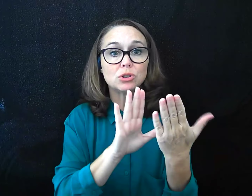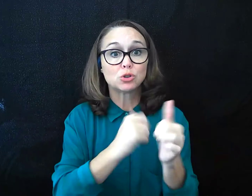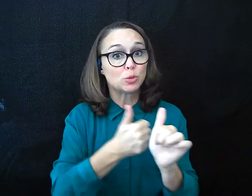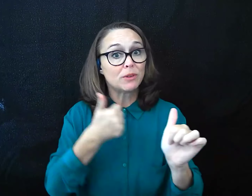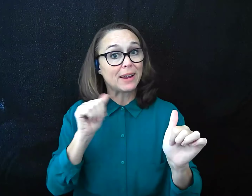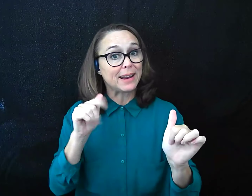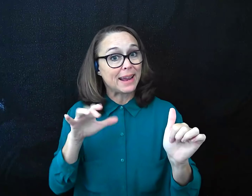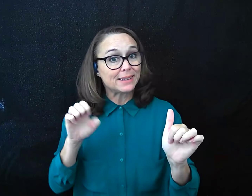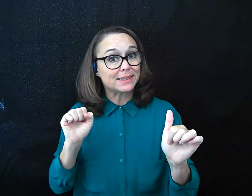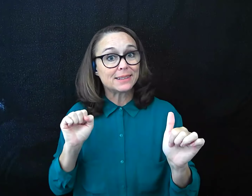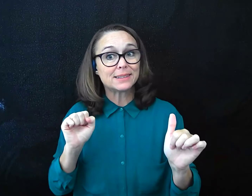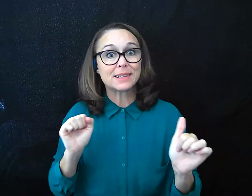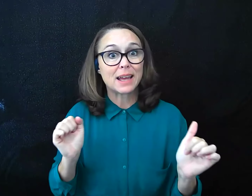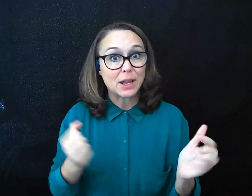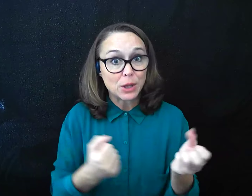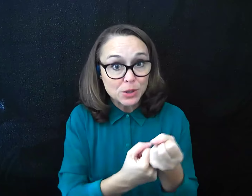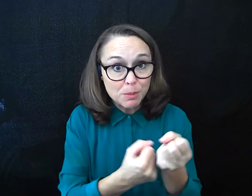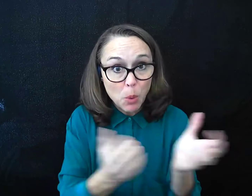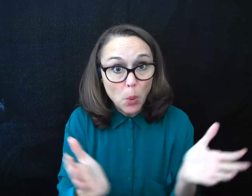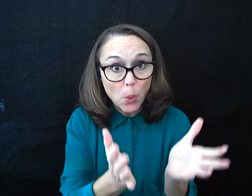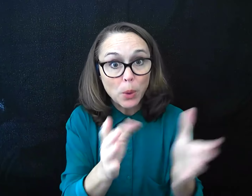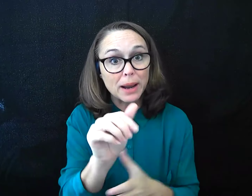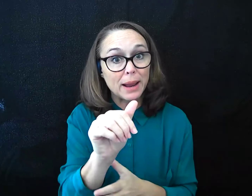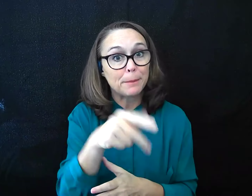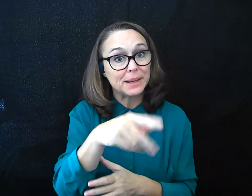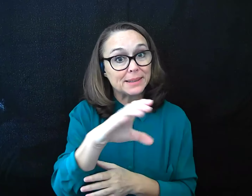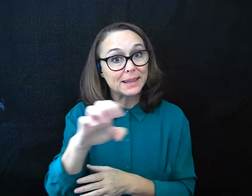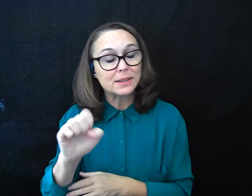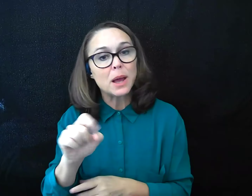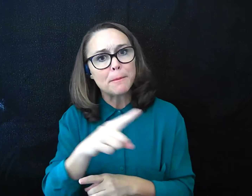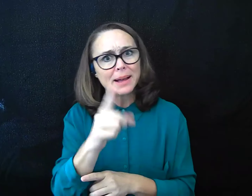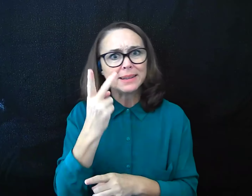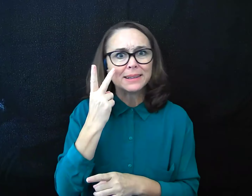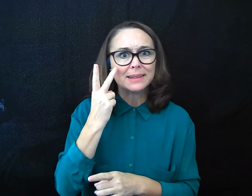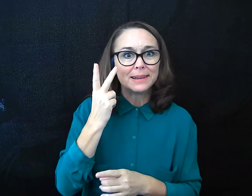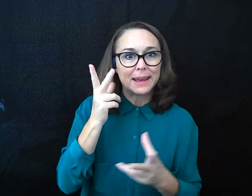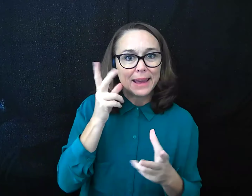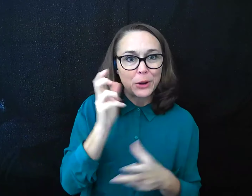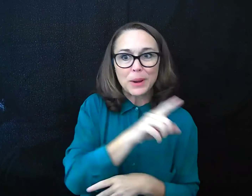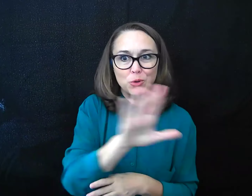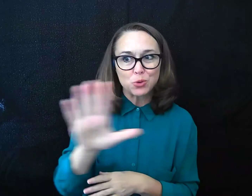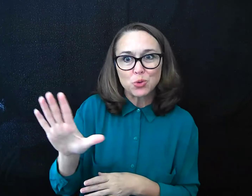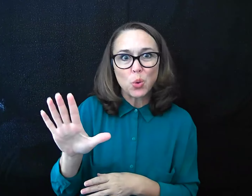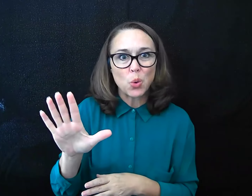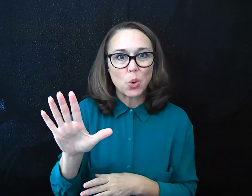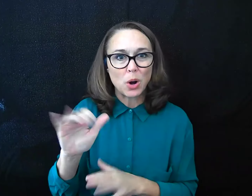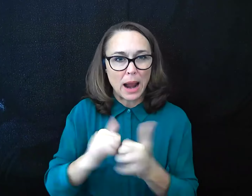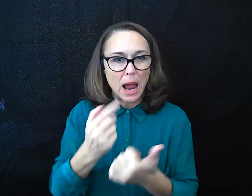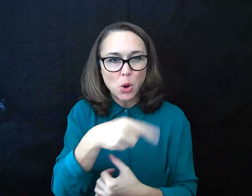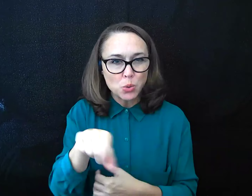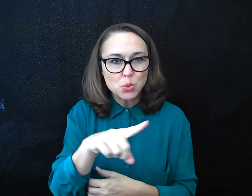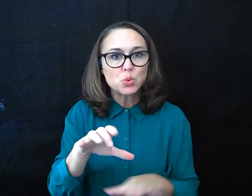but hearing from you all really helps us see what kind of what implementation of these strategies